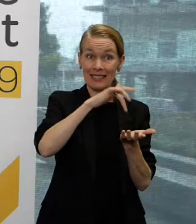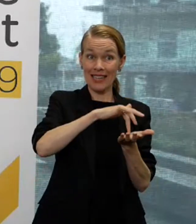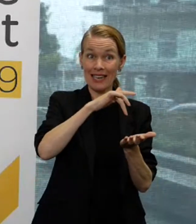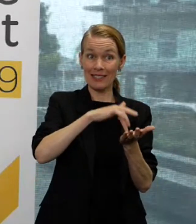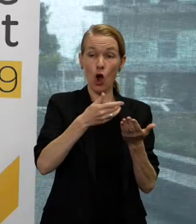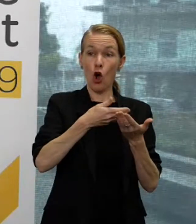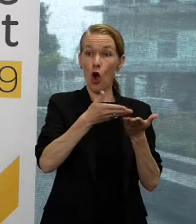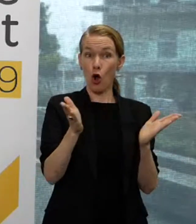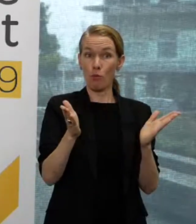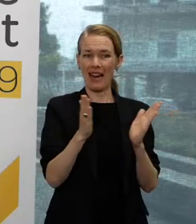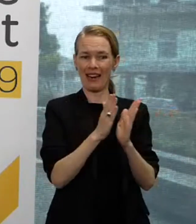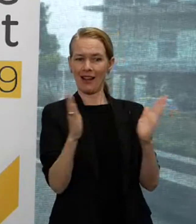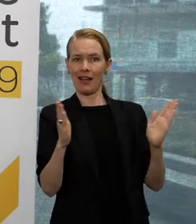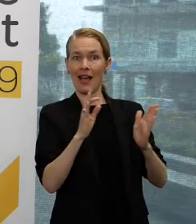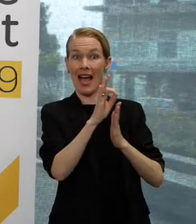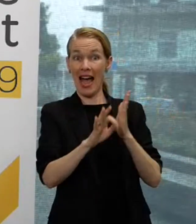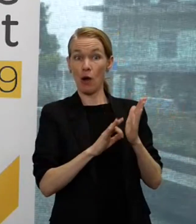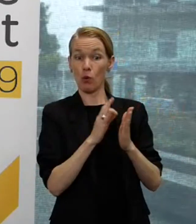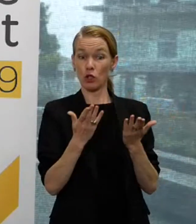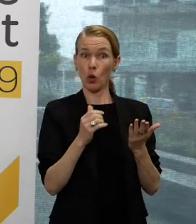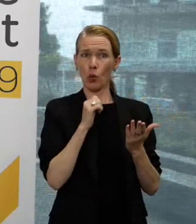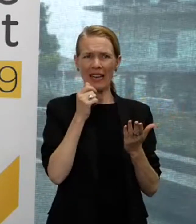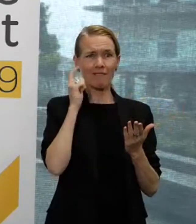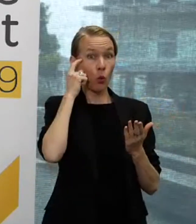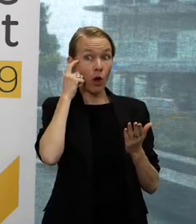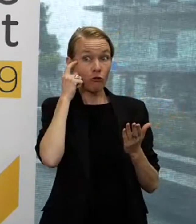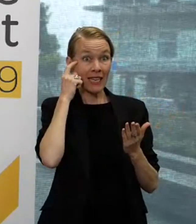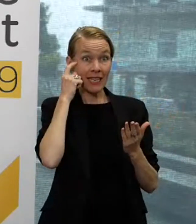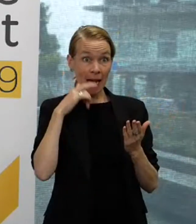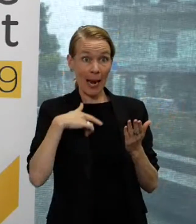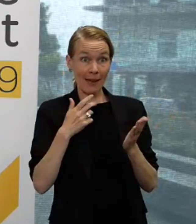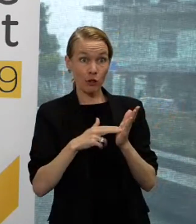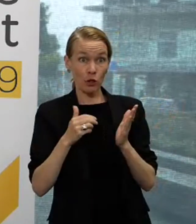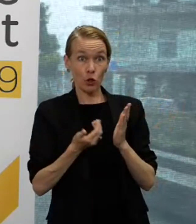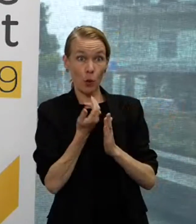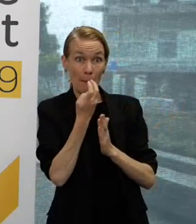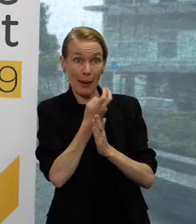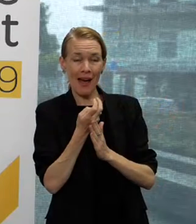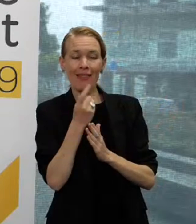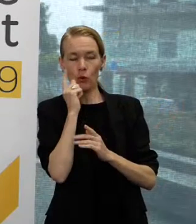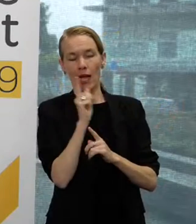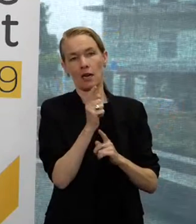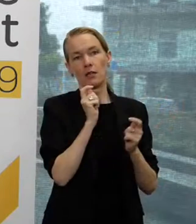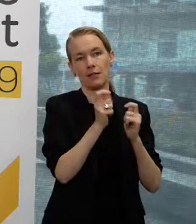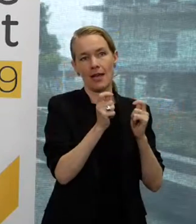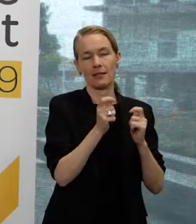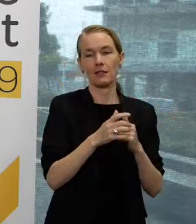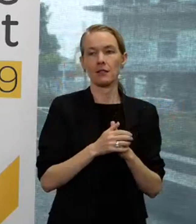anyone who is symptomatic should seek a test and it will be open for longer hours today. What's going to happen in Napier when this vessel arrives.